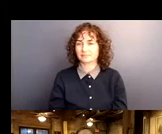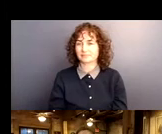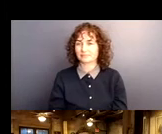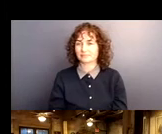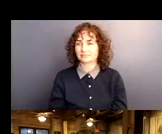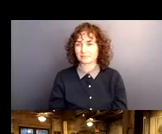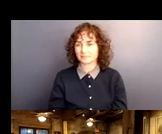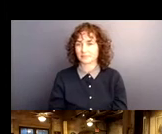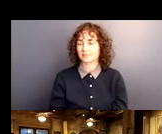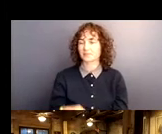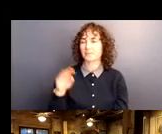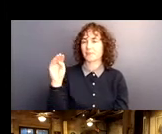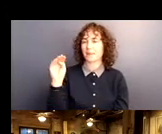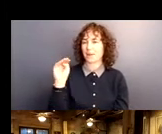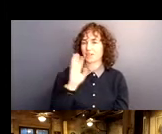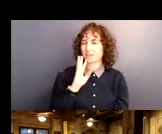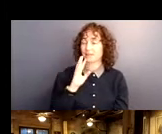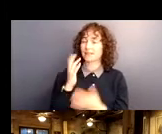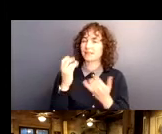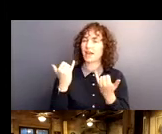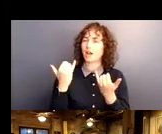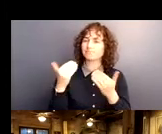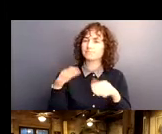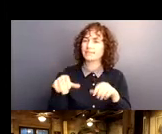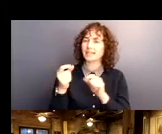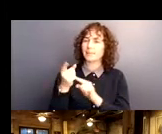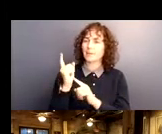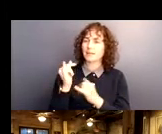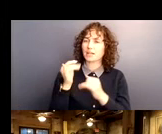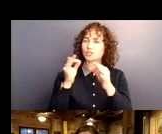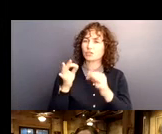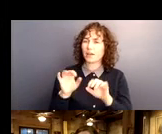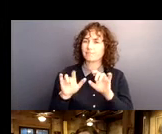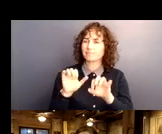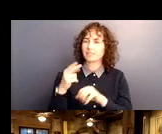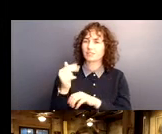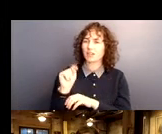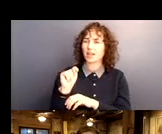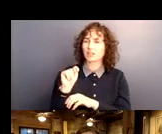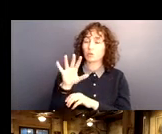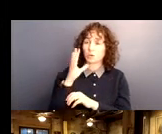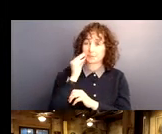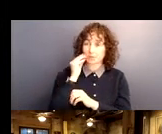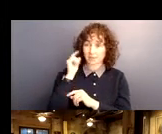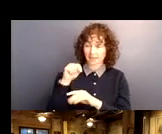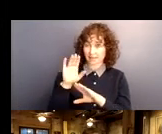So I want to ask you kind of take a moment and describe in the chat, your experience of this musical transition